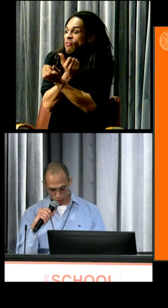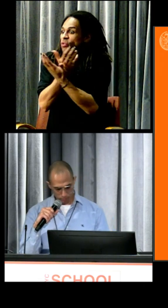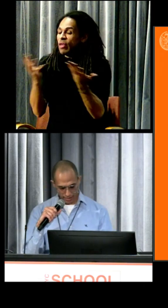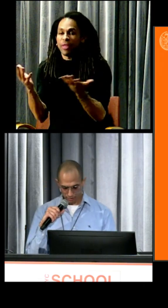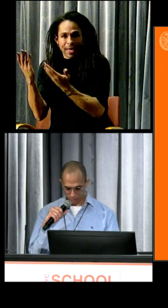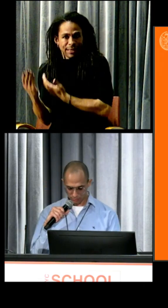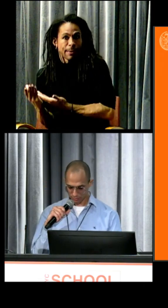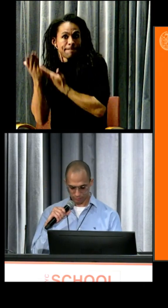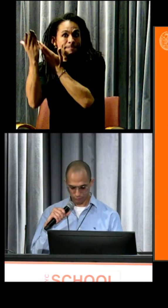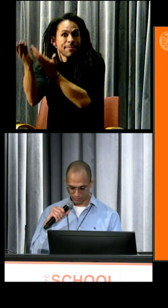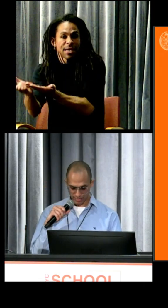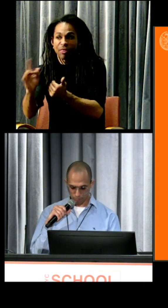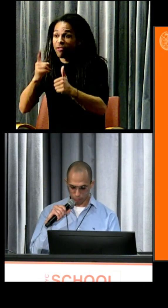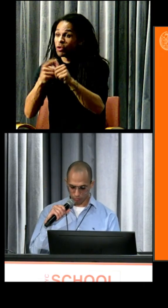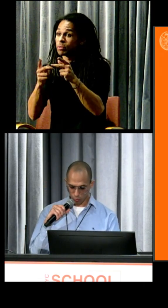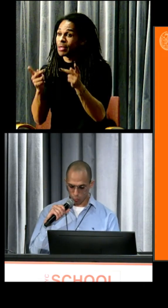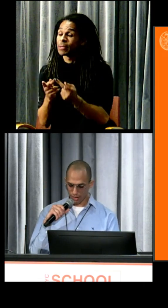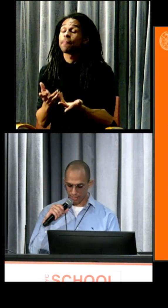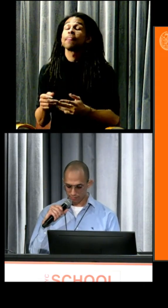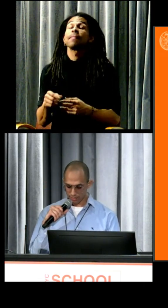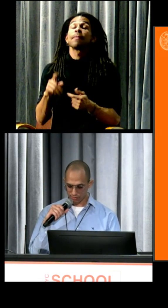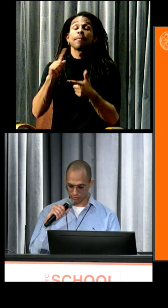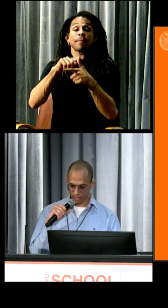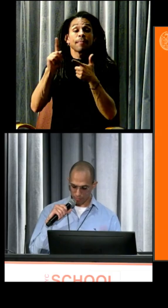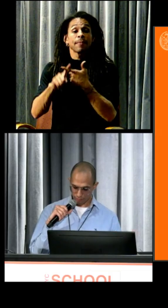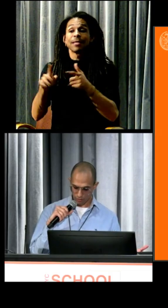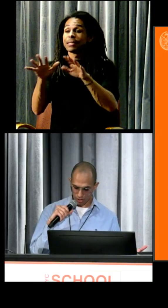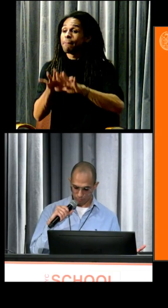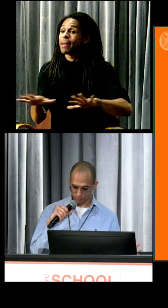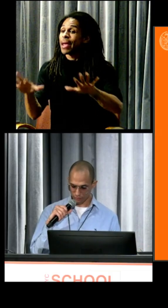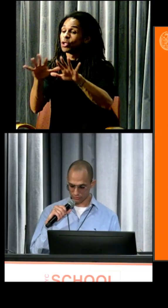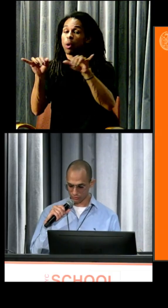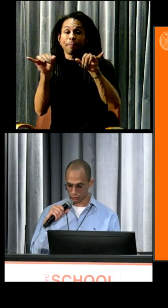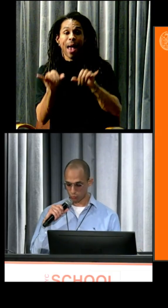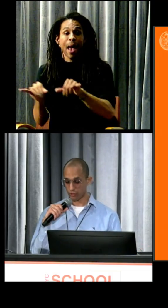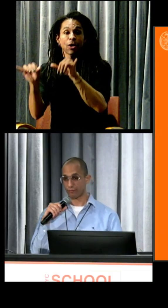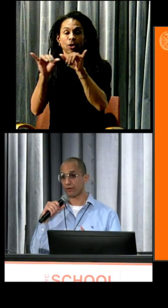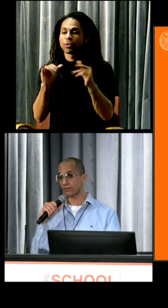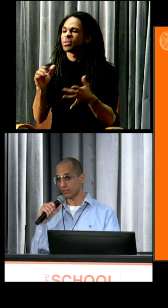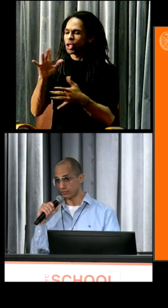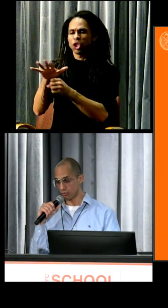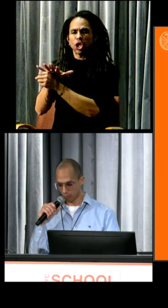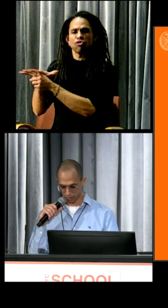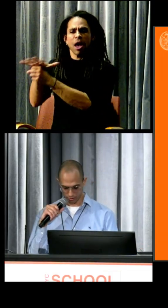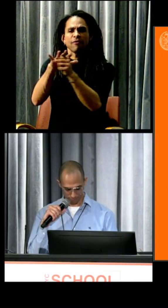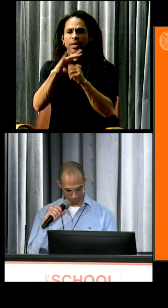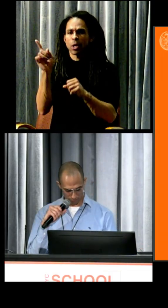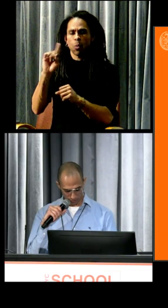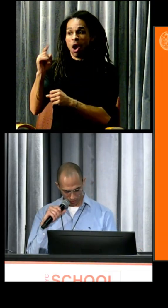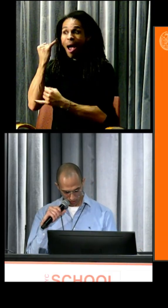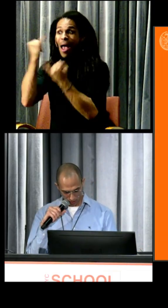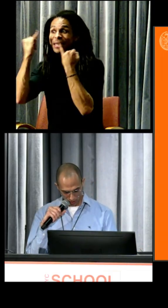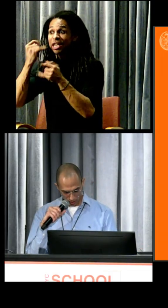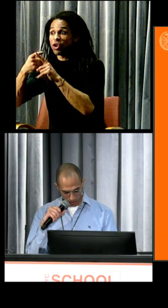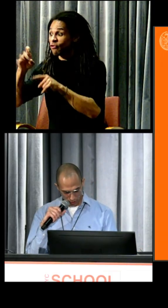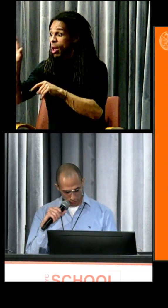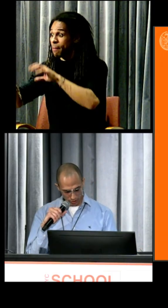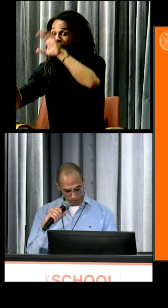You mentioned this a little bit, but I was curious about the like physical, like LIDAR didn't work, you couldn't do every other stuff, and you had these like little one circuit blocks.